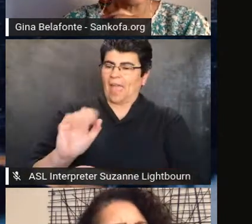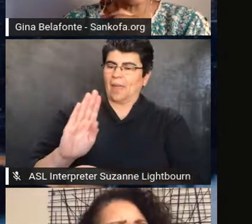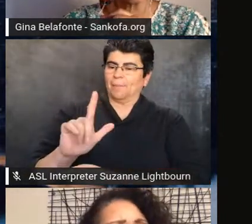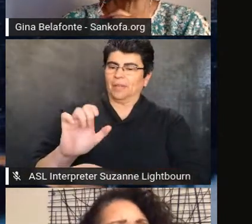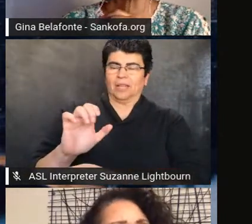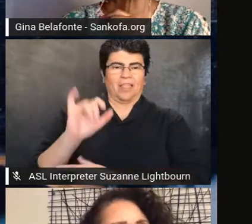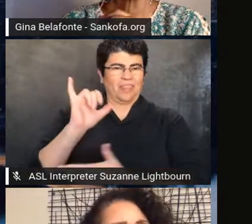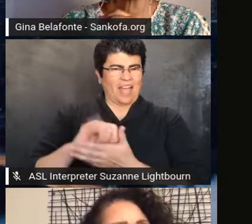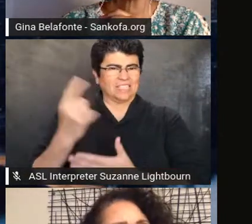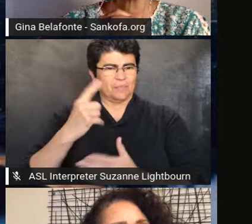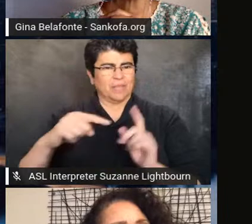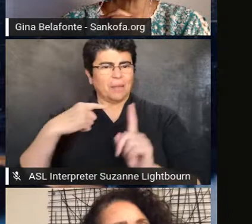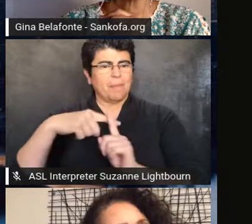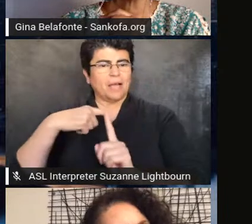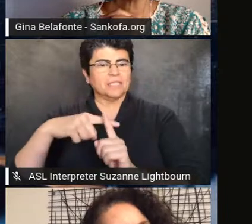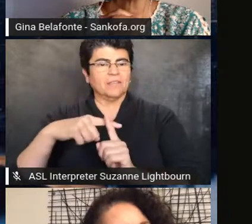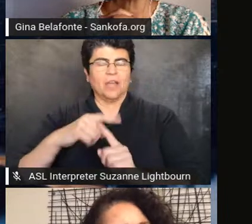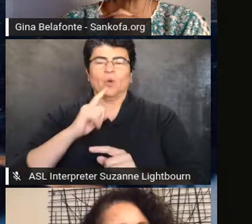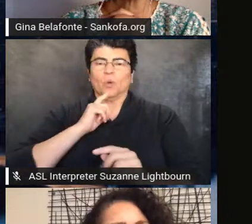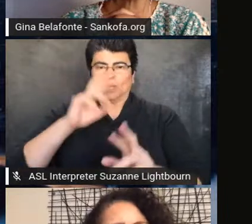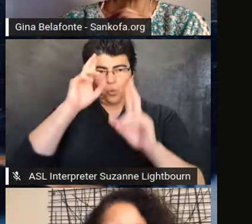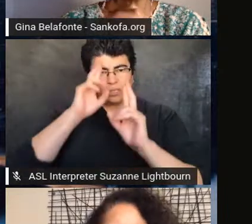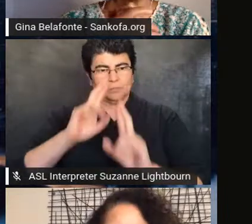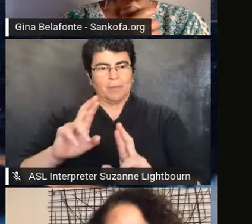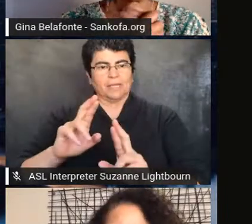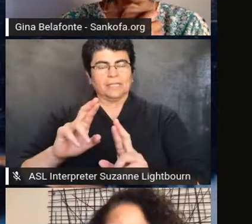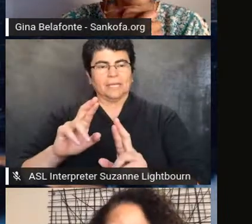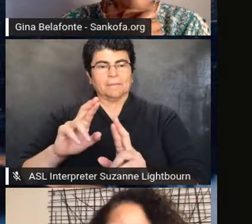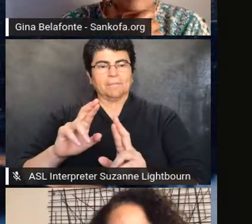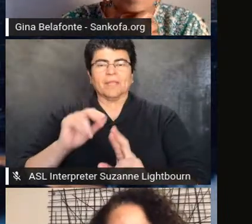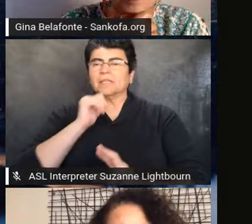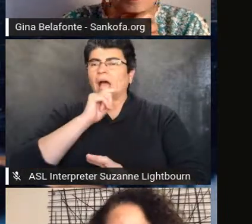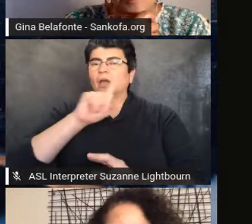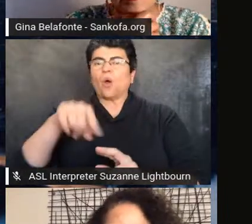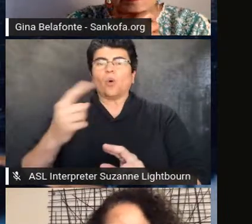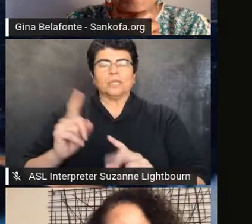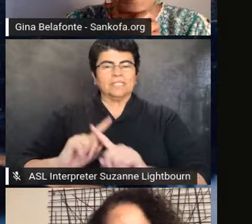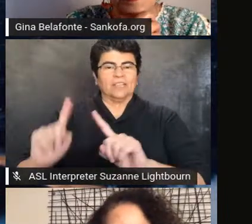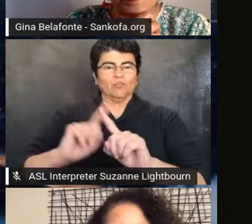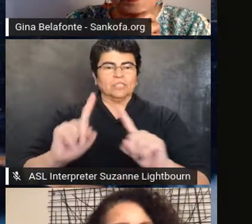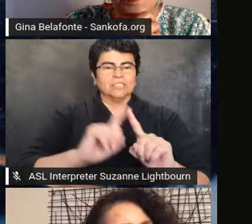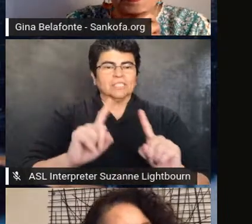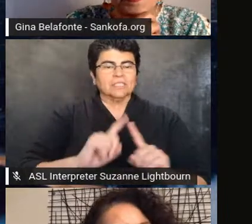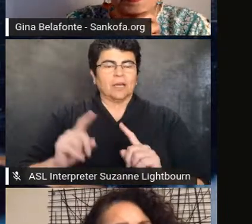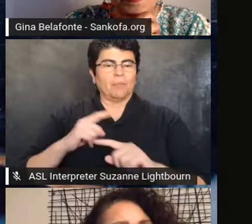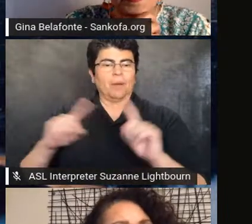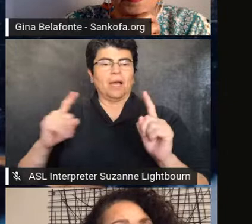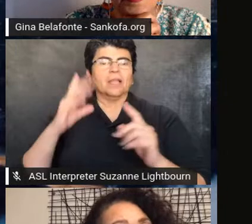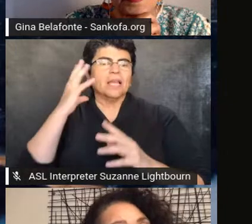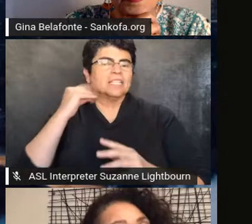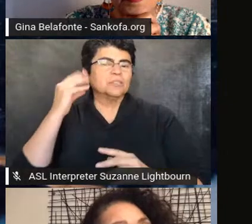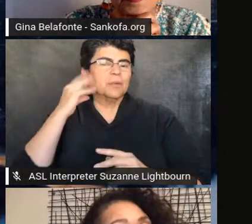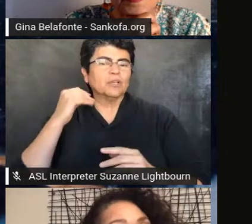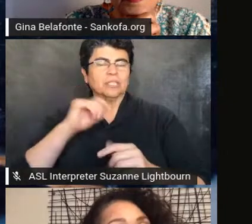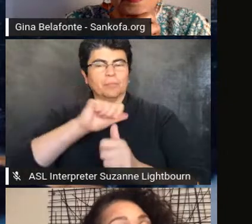and really respecting not only the differences but the experiences behind each person